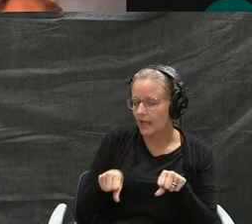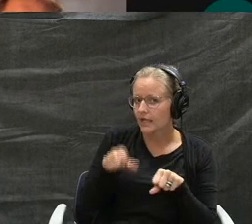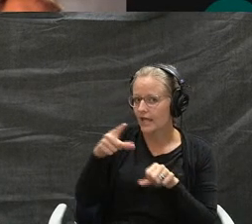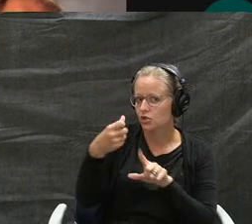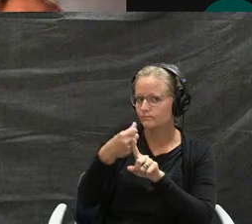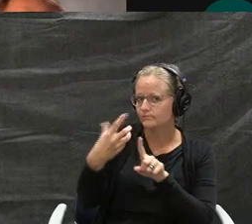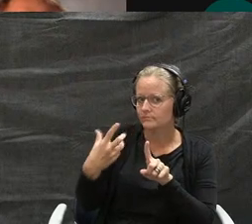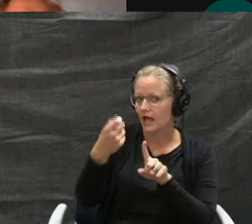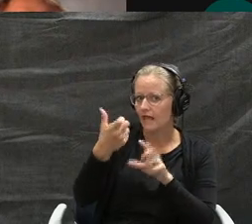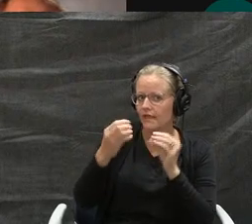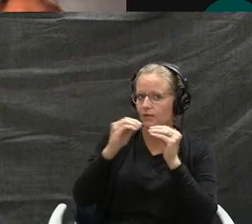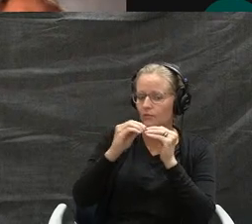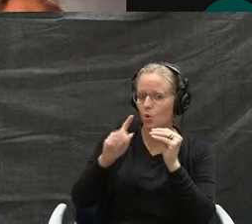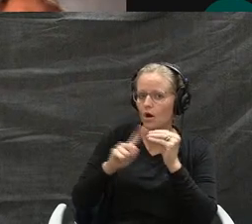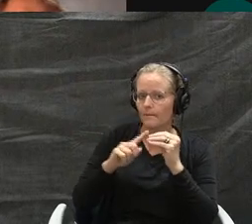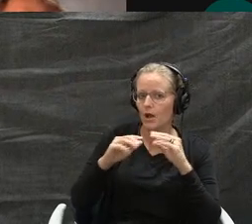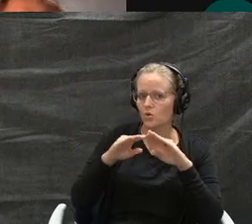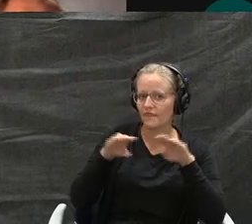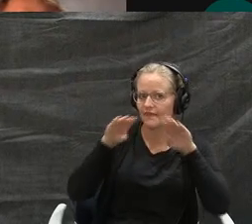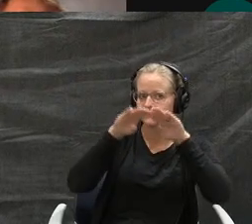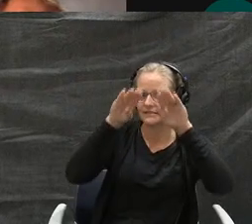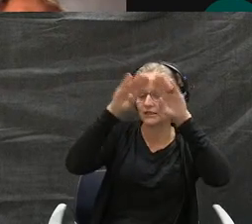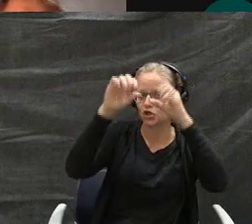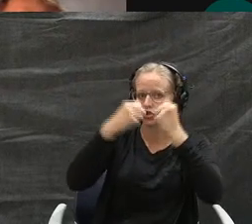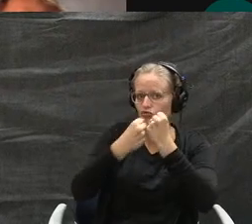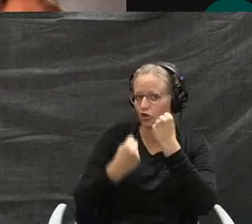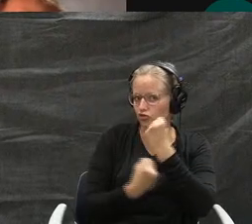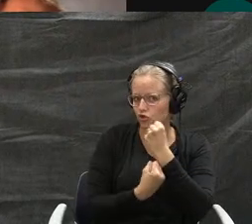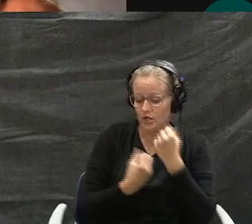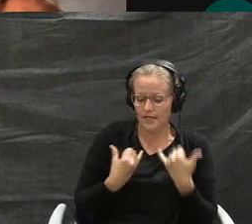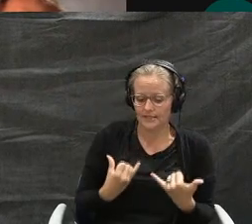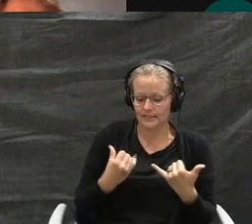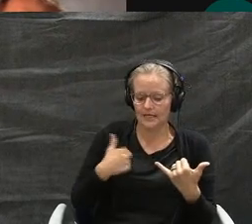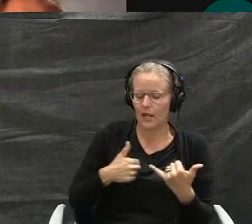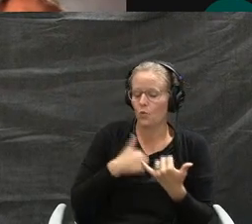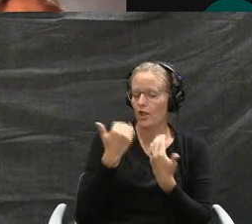and again the tiered structure. So today we're limited because